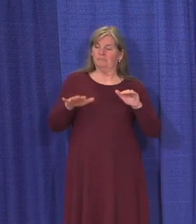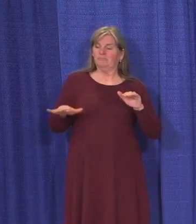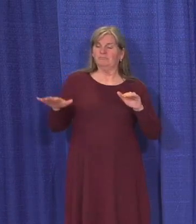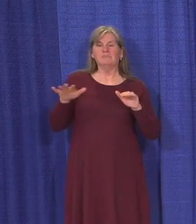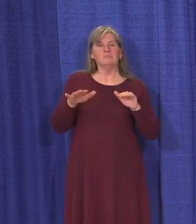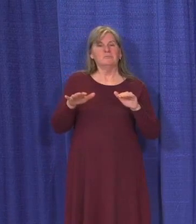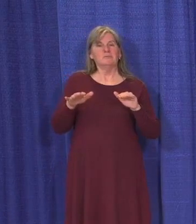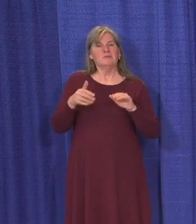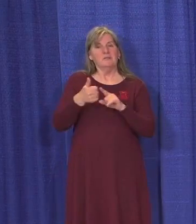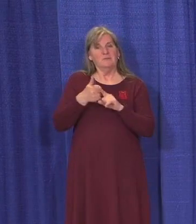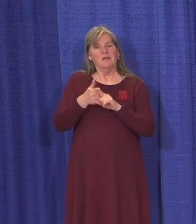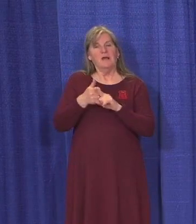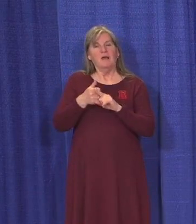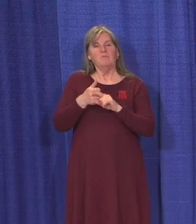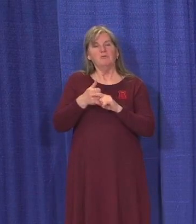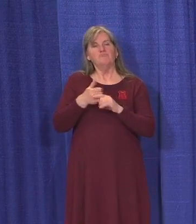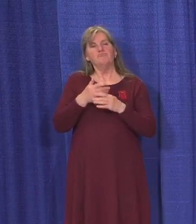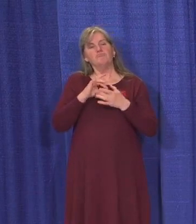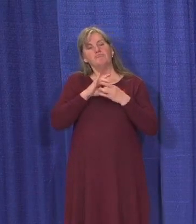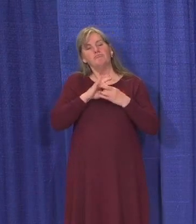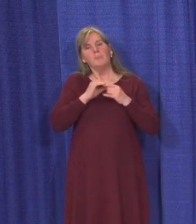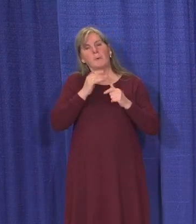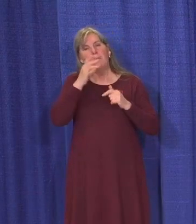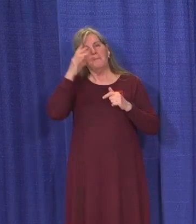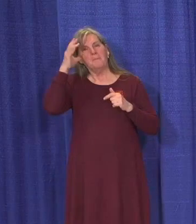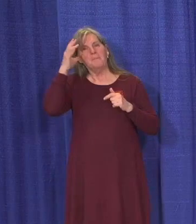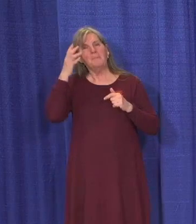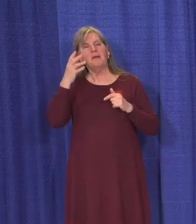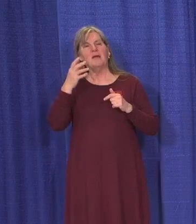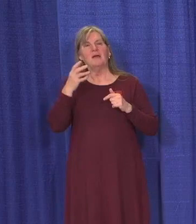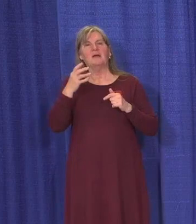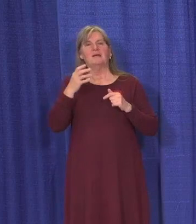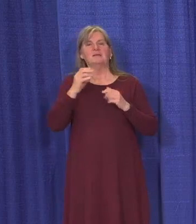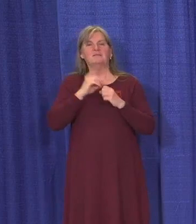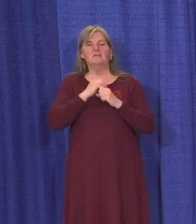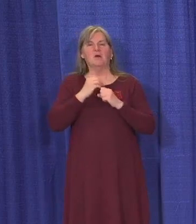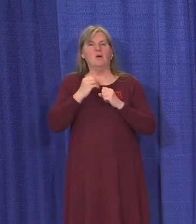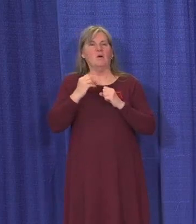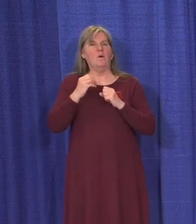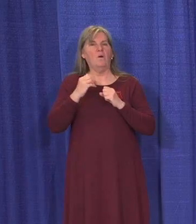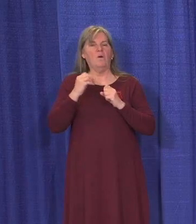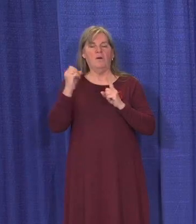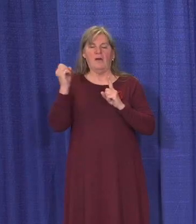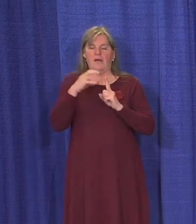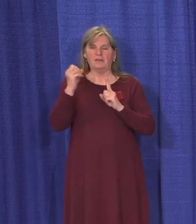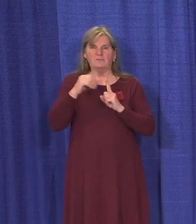the opportunity to vaccinate our kids it'll be very different.